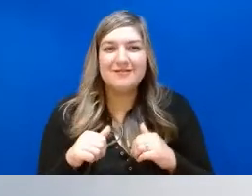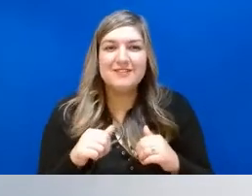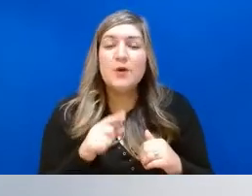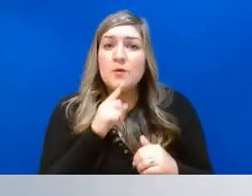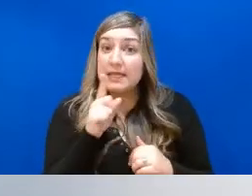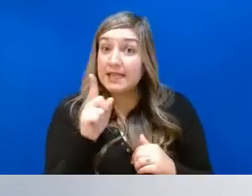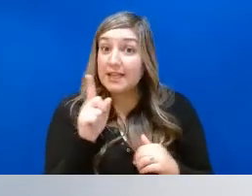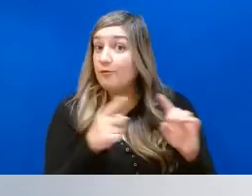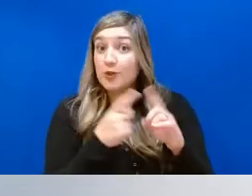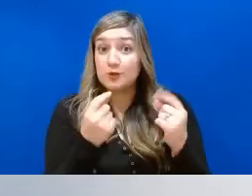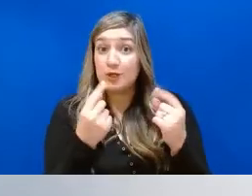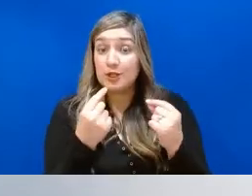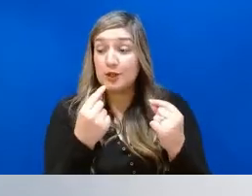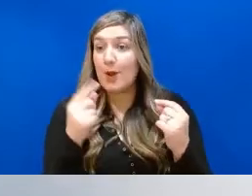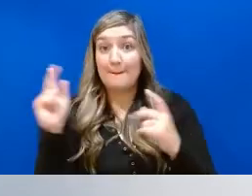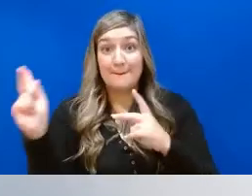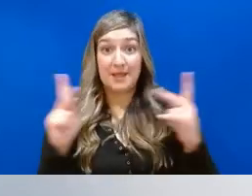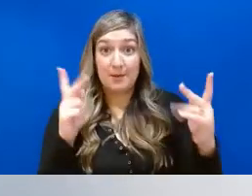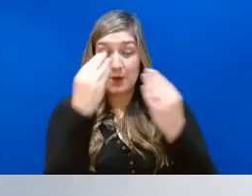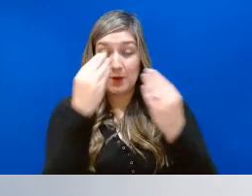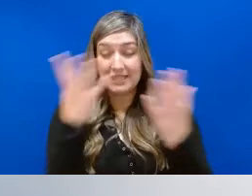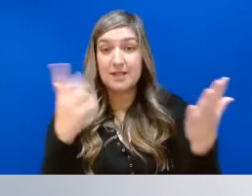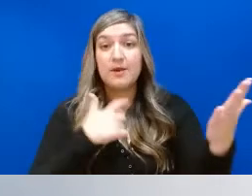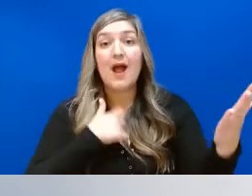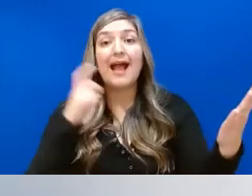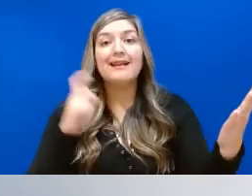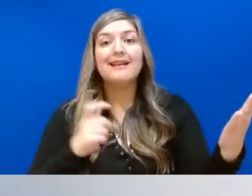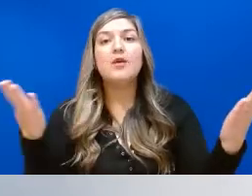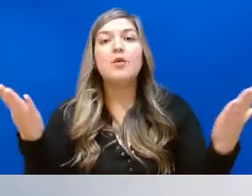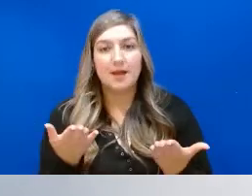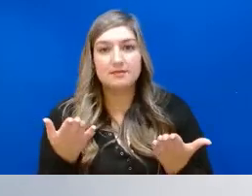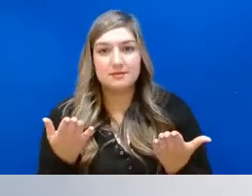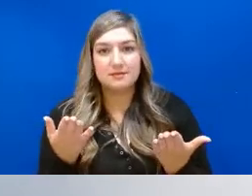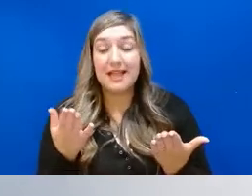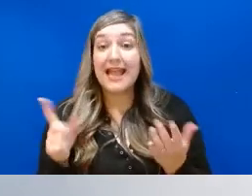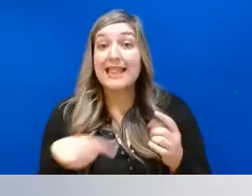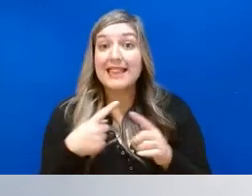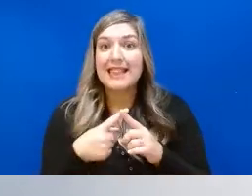Clearly, once you've done that, stay firm. You might decide, I don't want to take on this project,